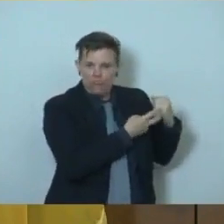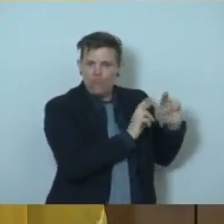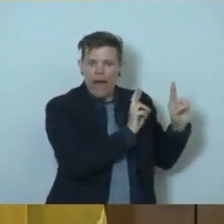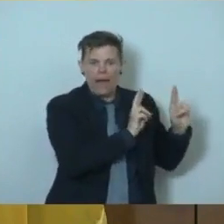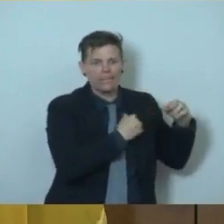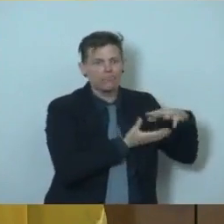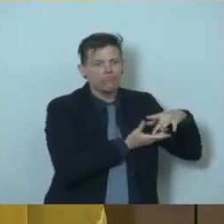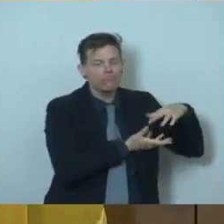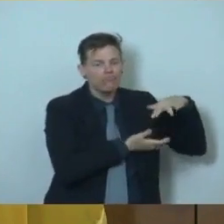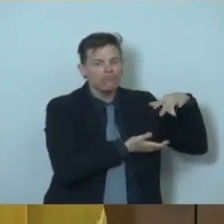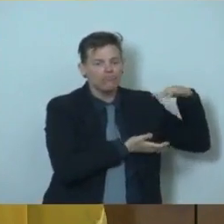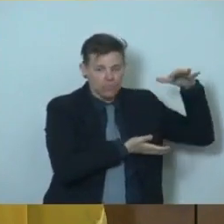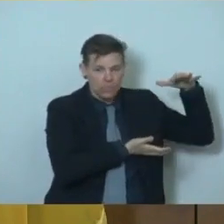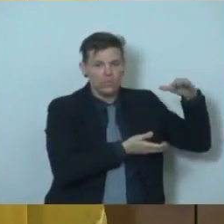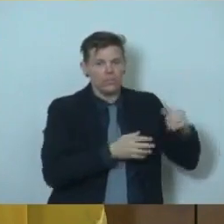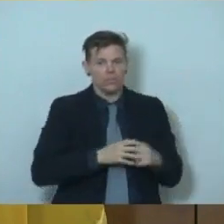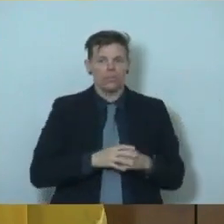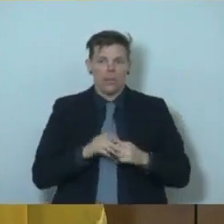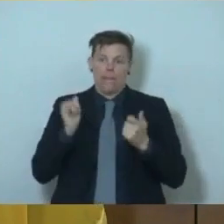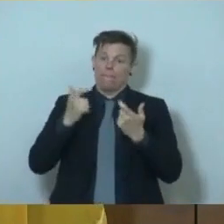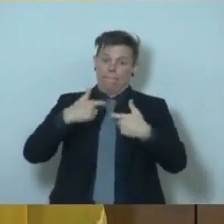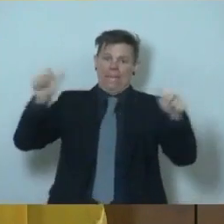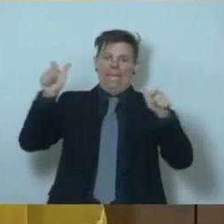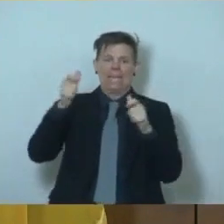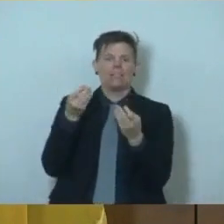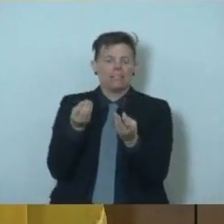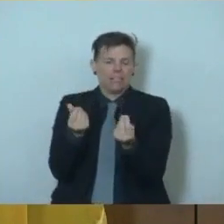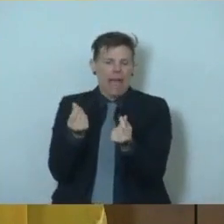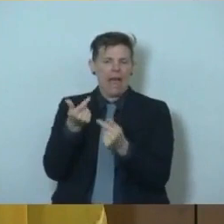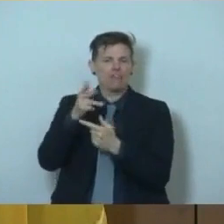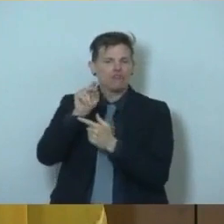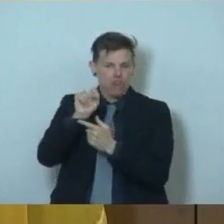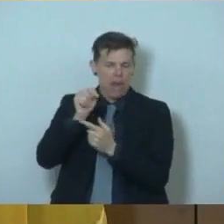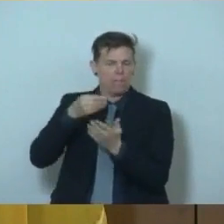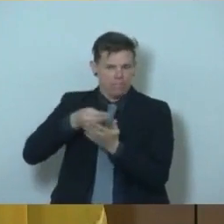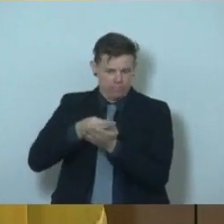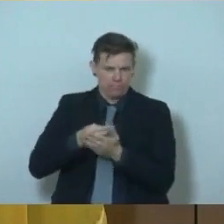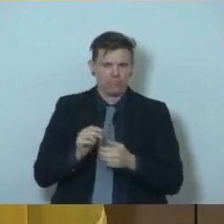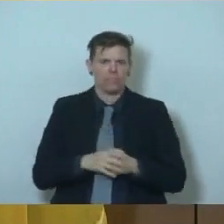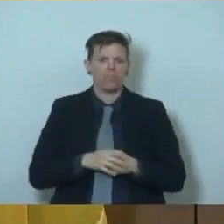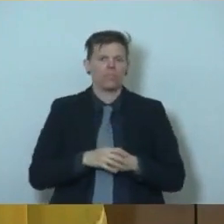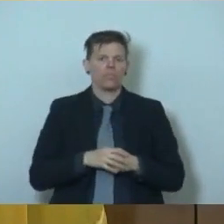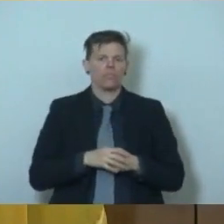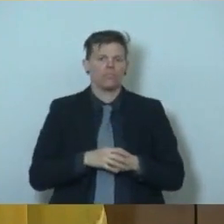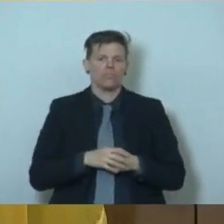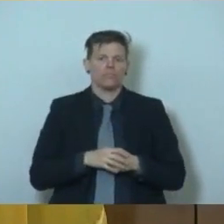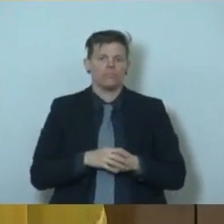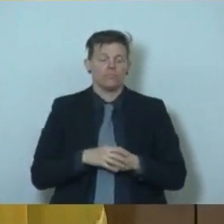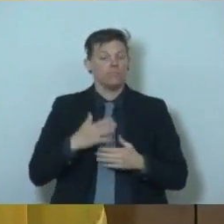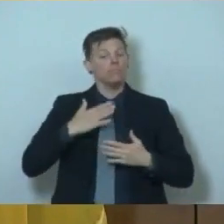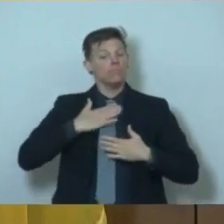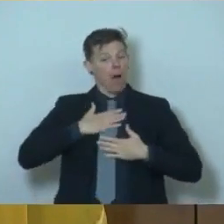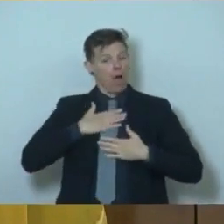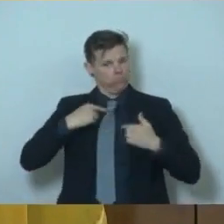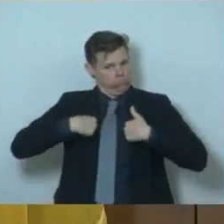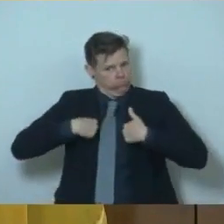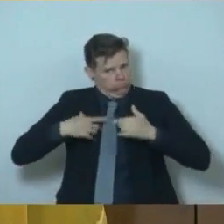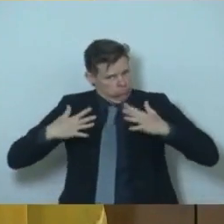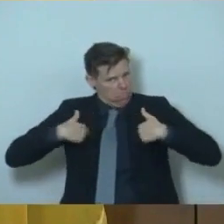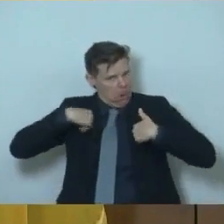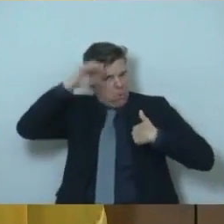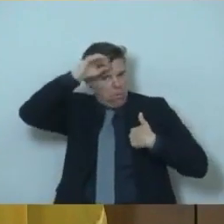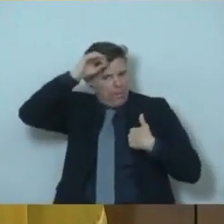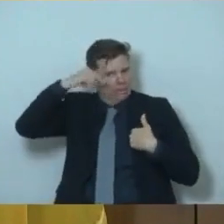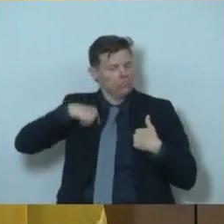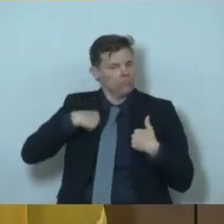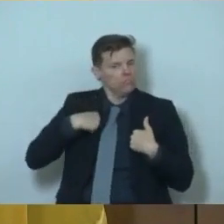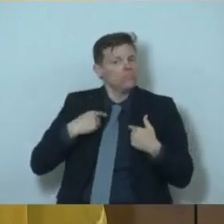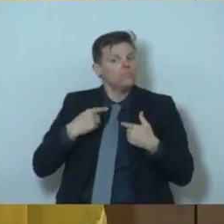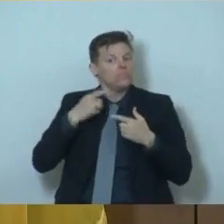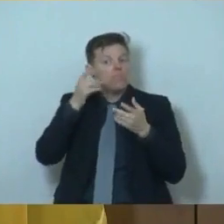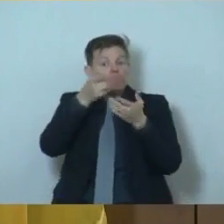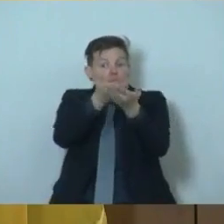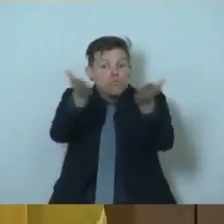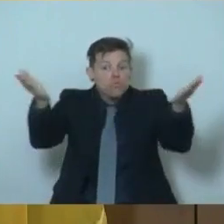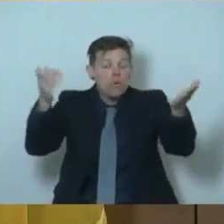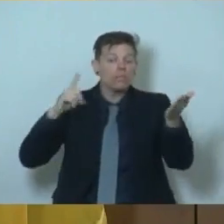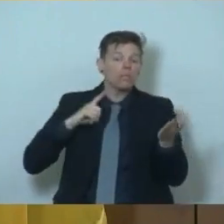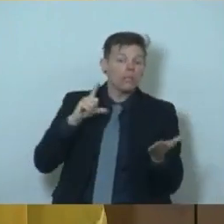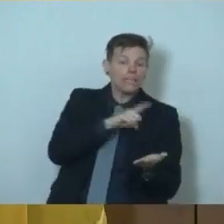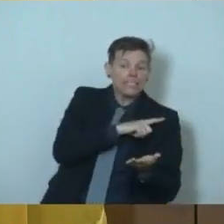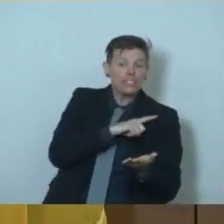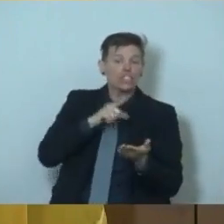THOSE FOR IN PARTICULA WITH DIVERRING AMOUNTS THE LARGEST BEING THE LAN GRAND PERMANENT FUND AND THIS IS MY OPINION.